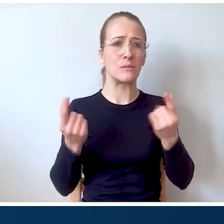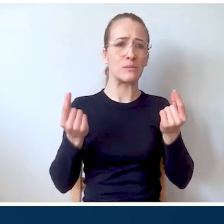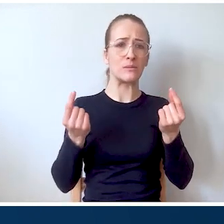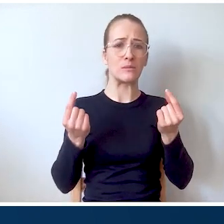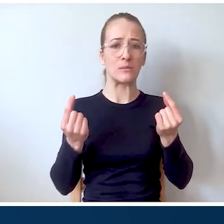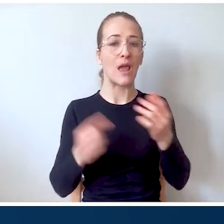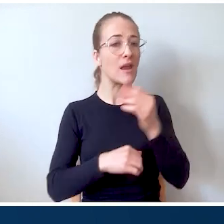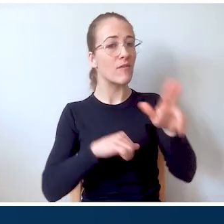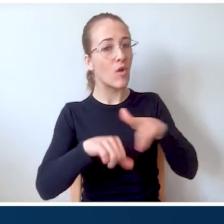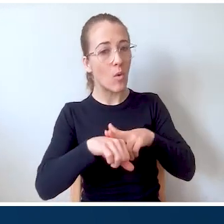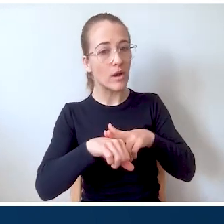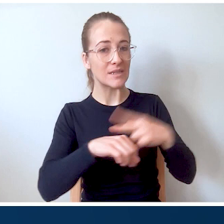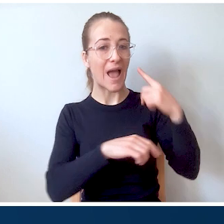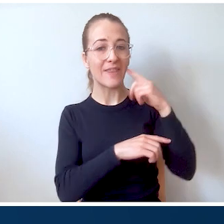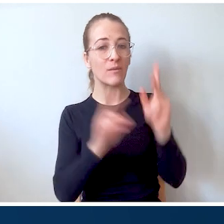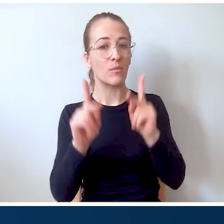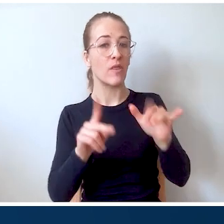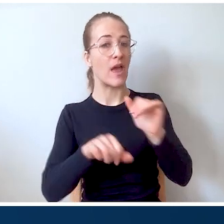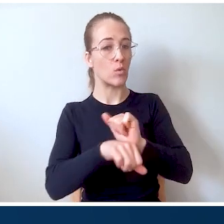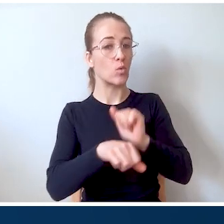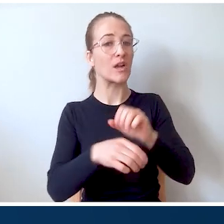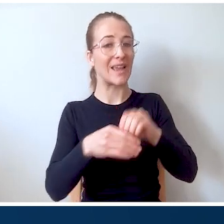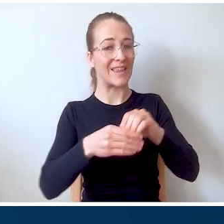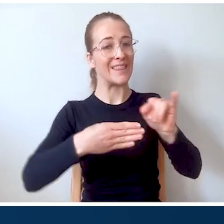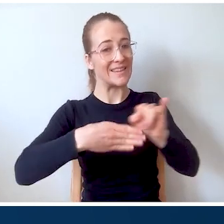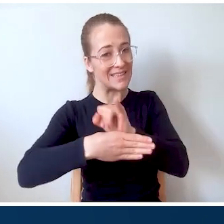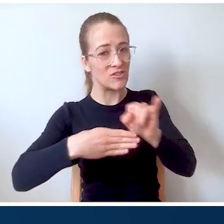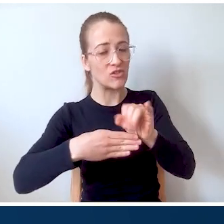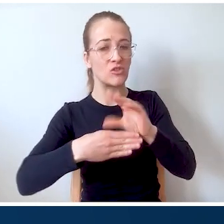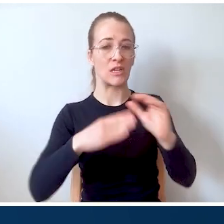And of course, I think, those of us who work in this industry and community